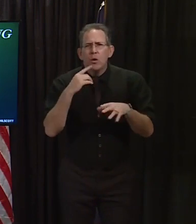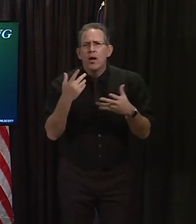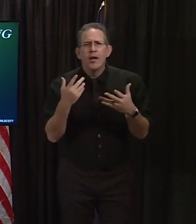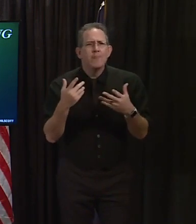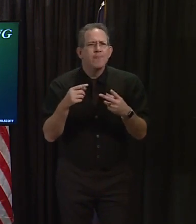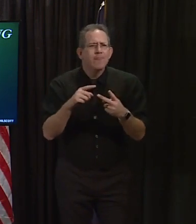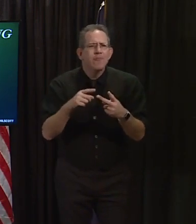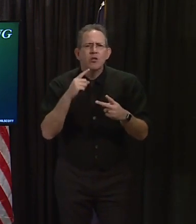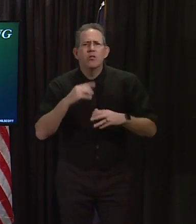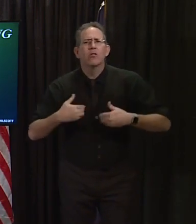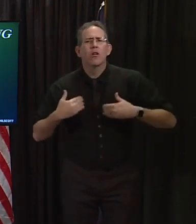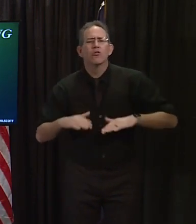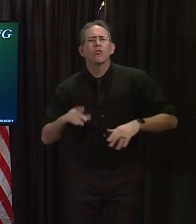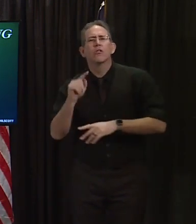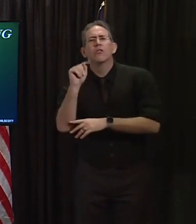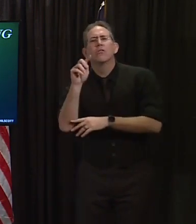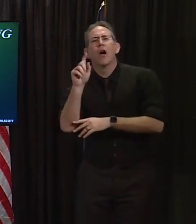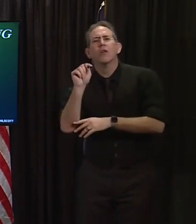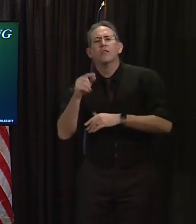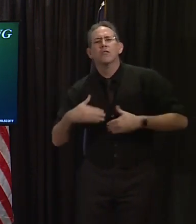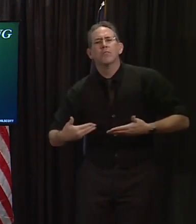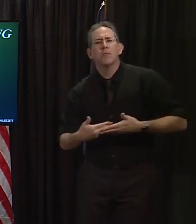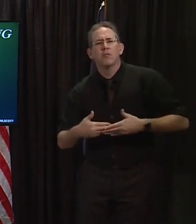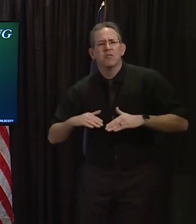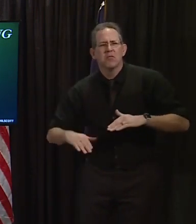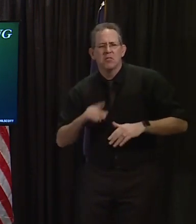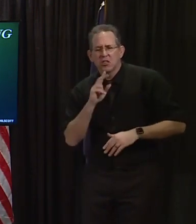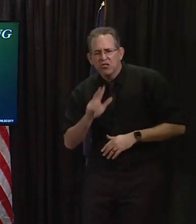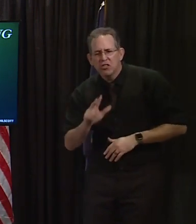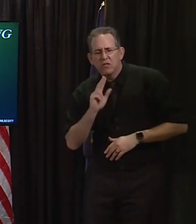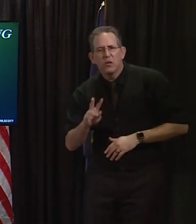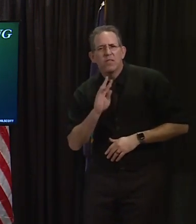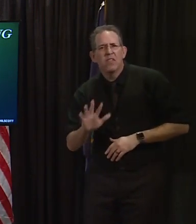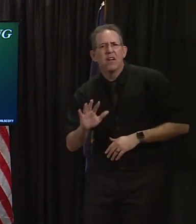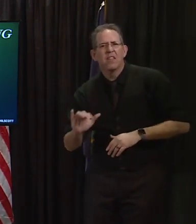students who are 2-5 who enrolled in a child care program